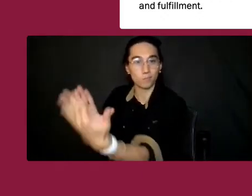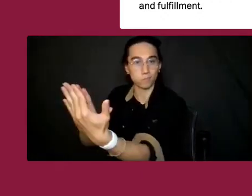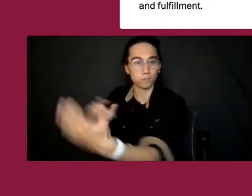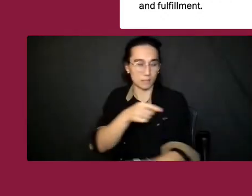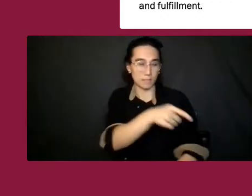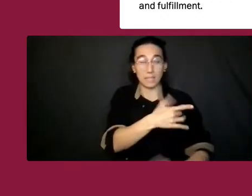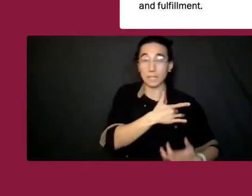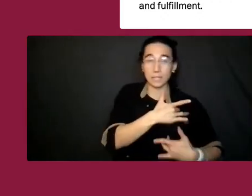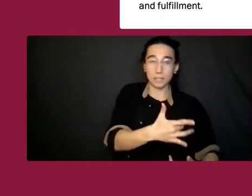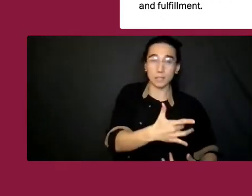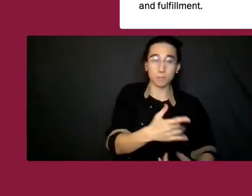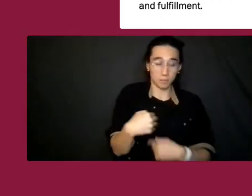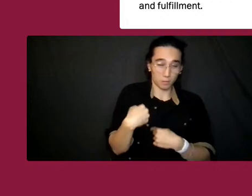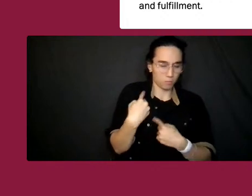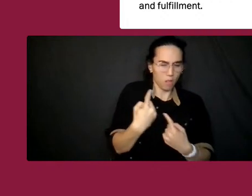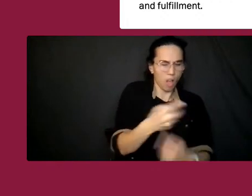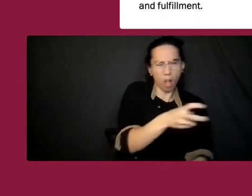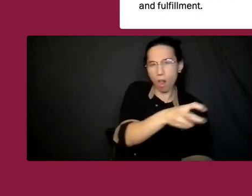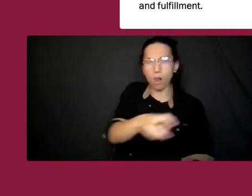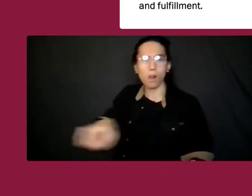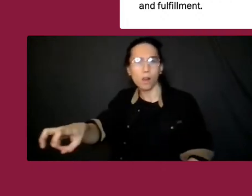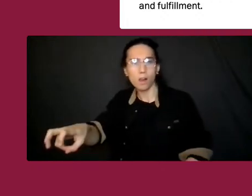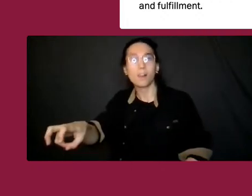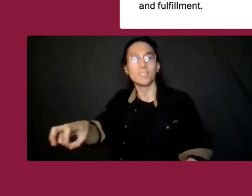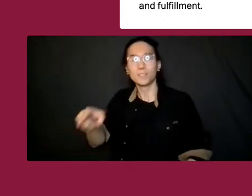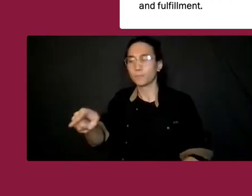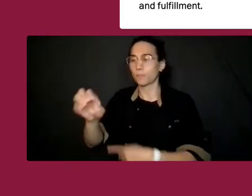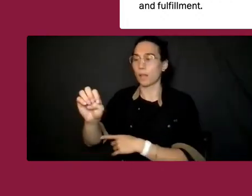model of learning to an essence-based, um,